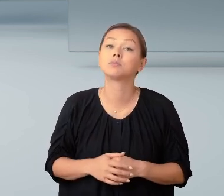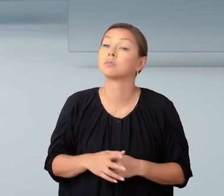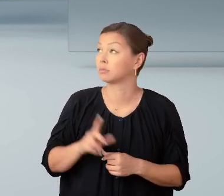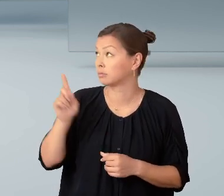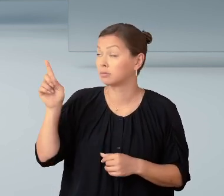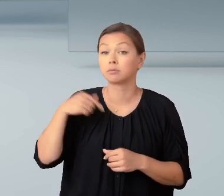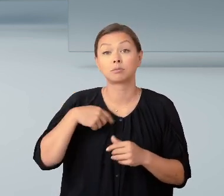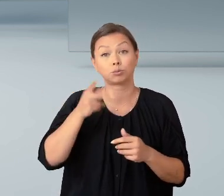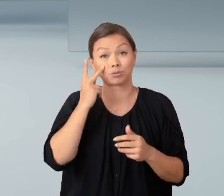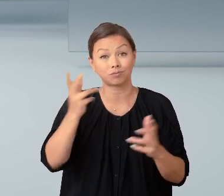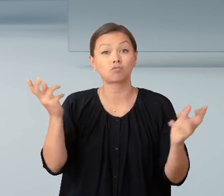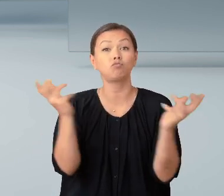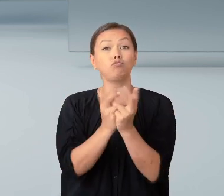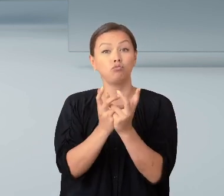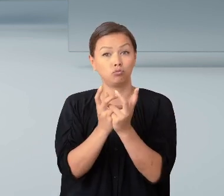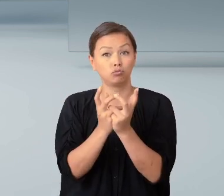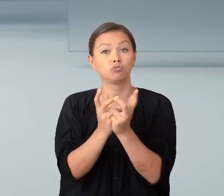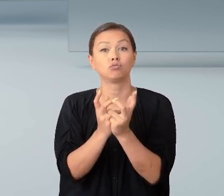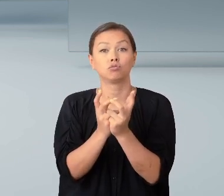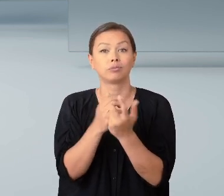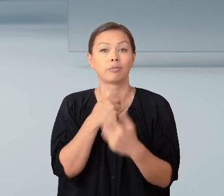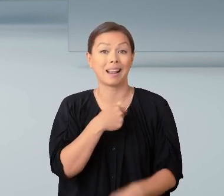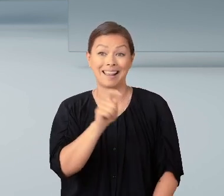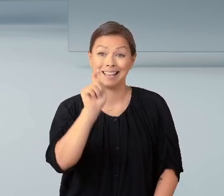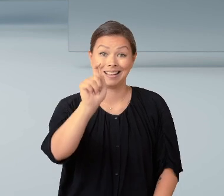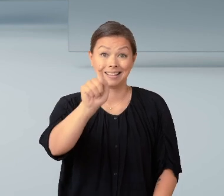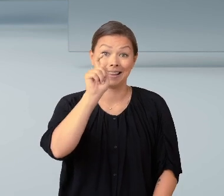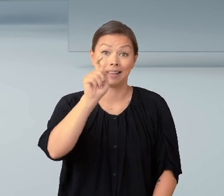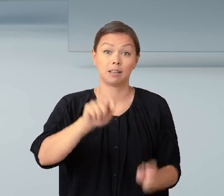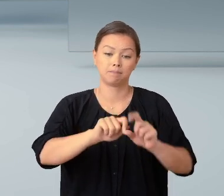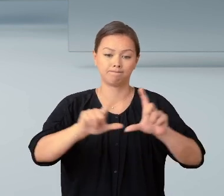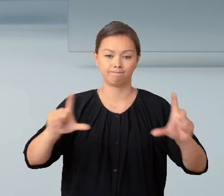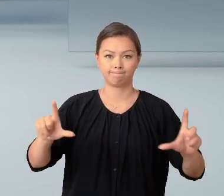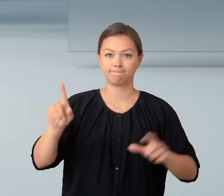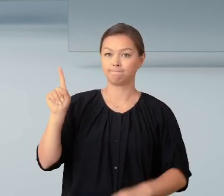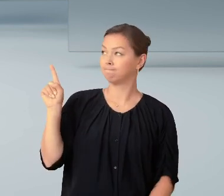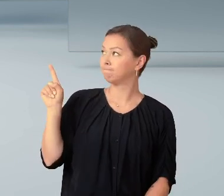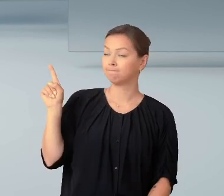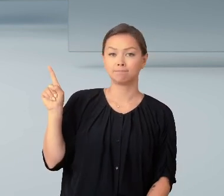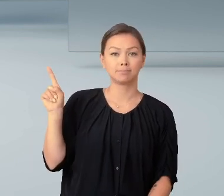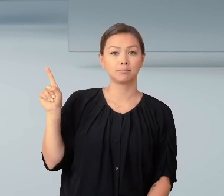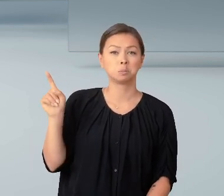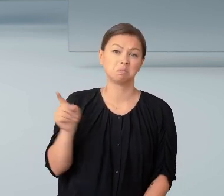lines. I'll click on here just to validate this. Very straightforward.